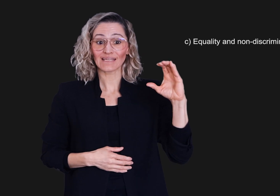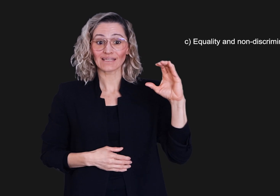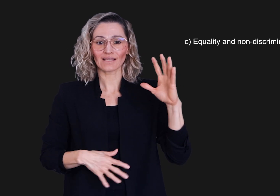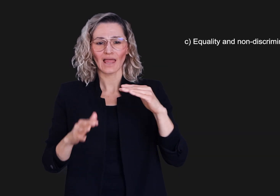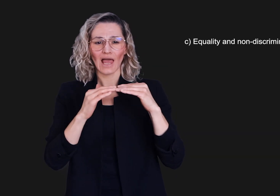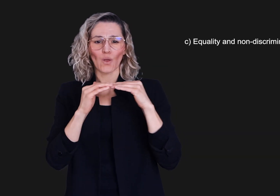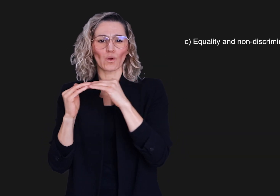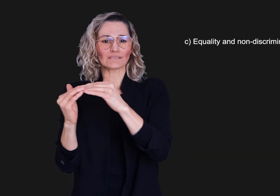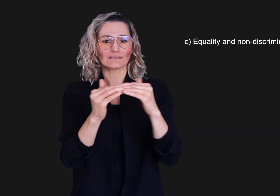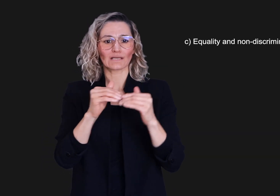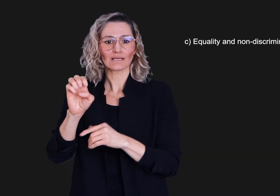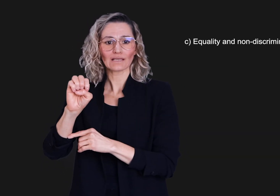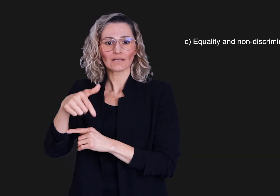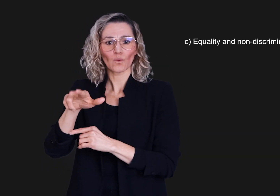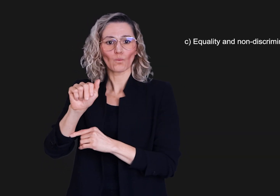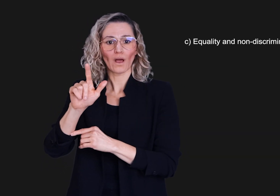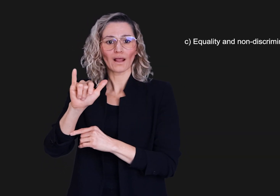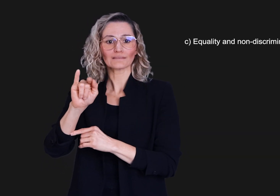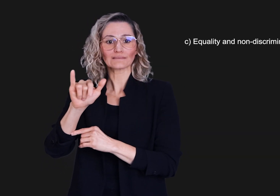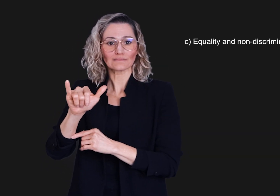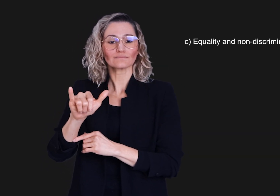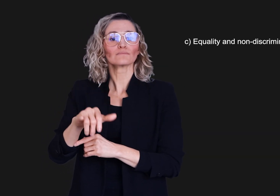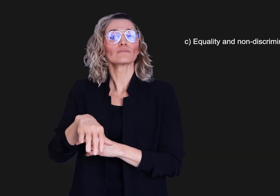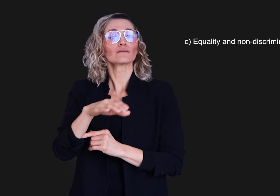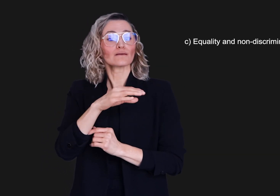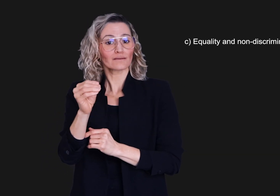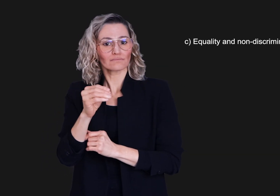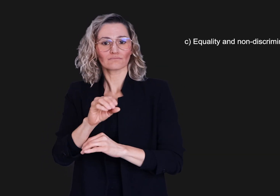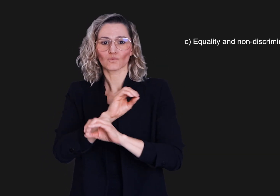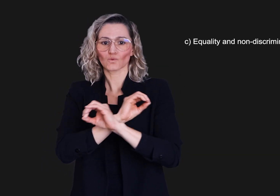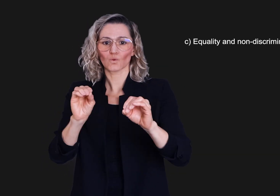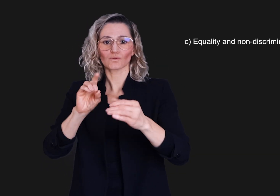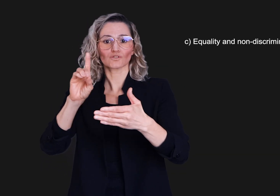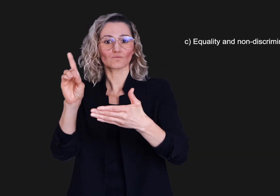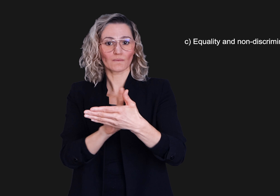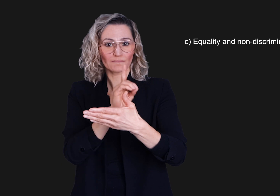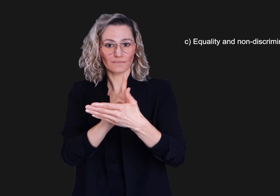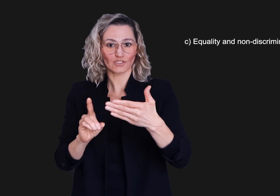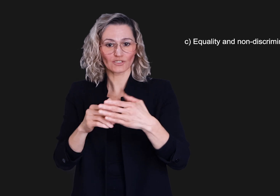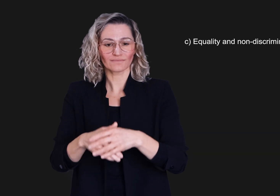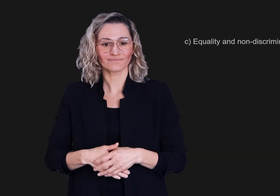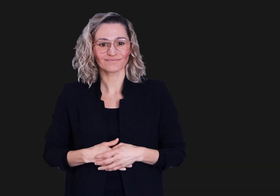c) Equality and non-discrimination